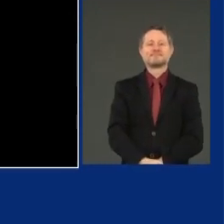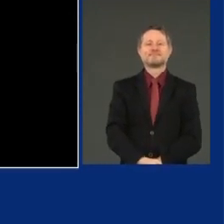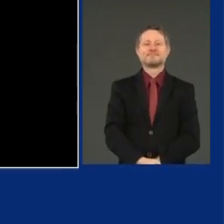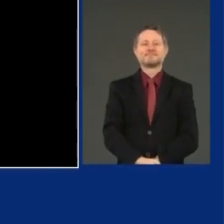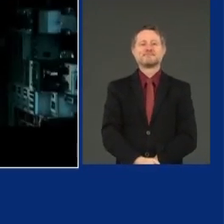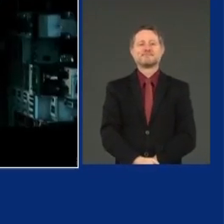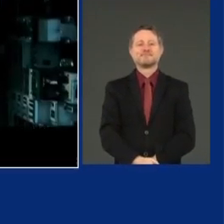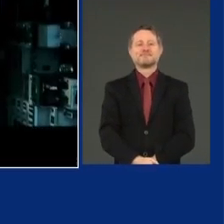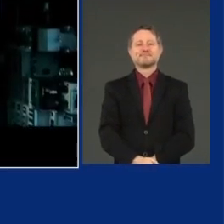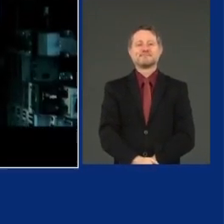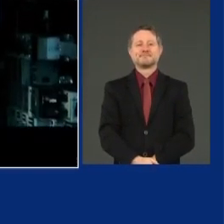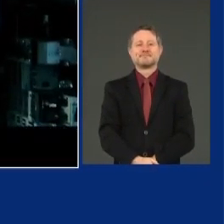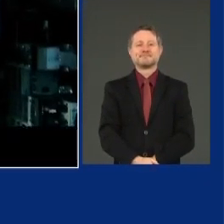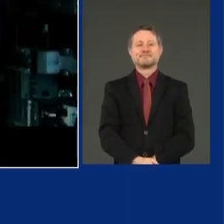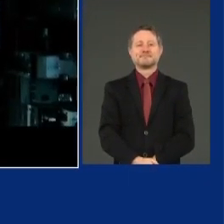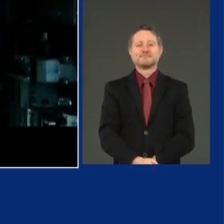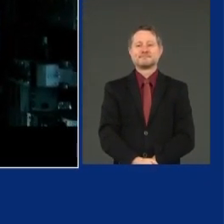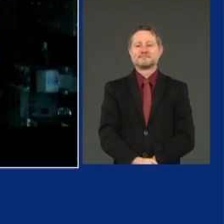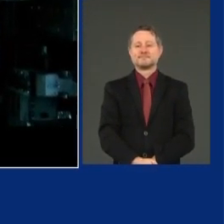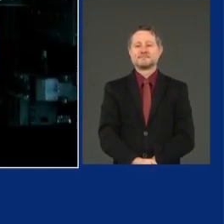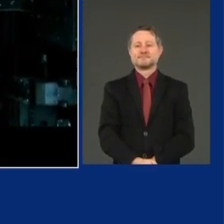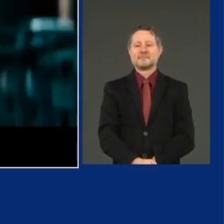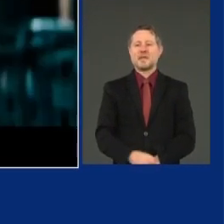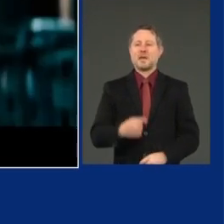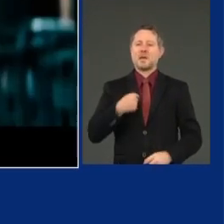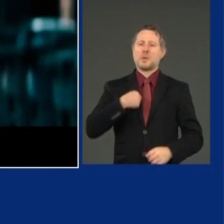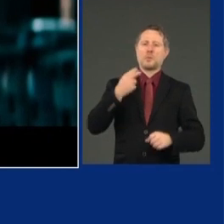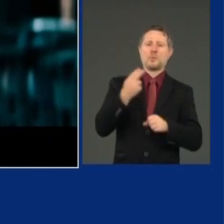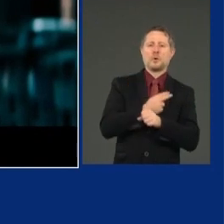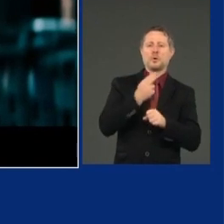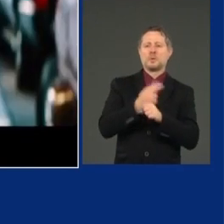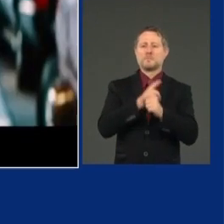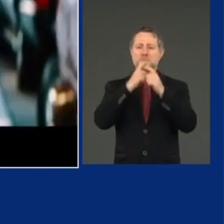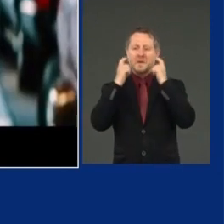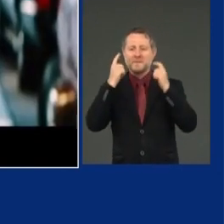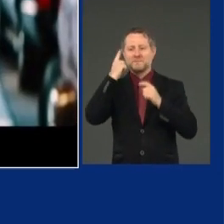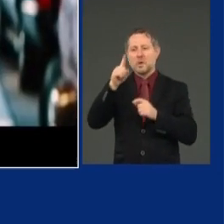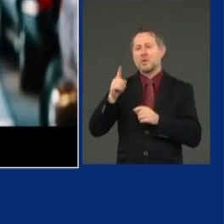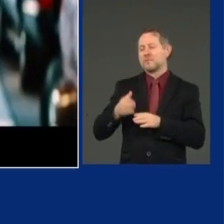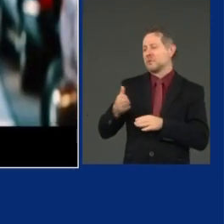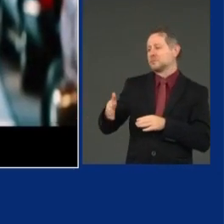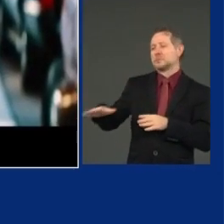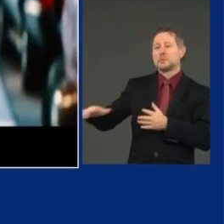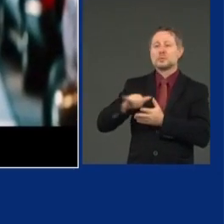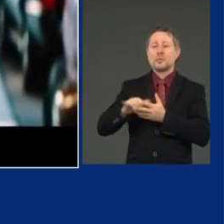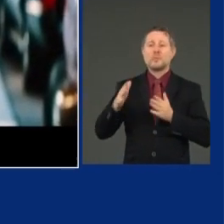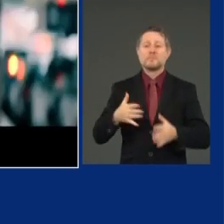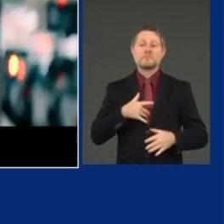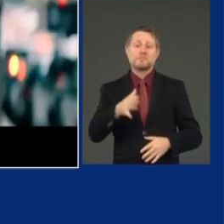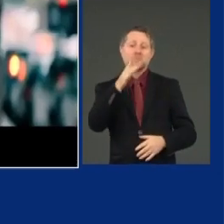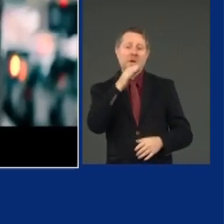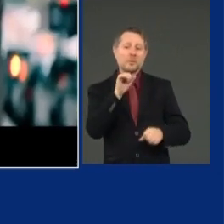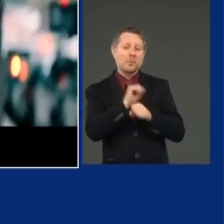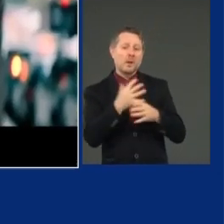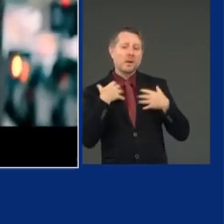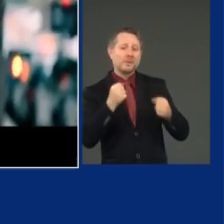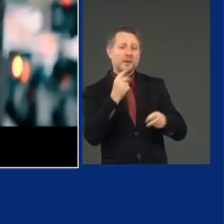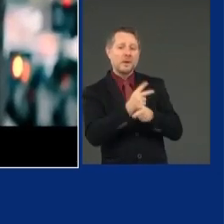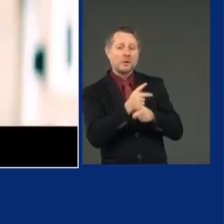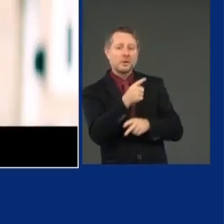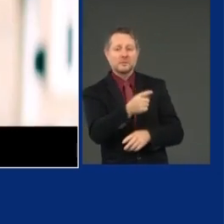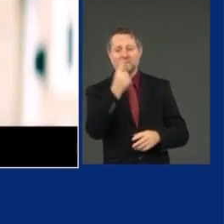LET'S SEE THE FIVE FINALISTS.